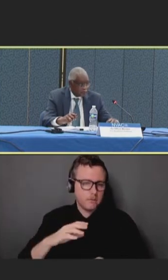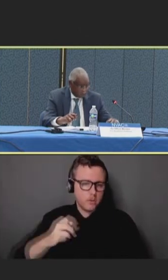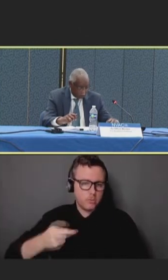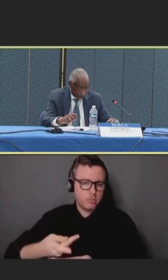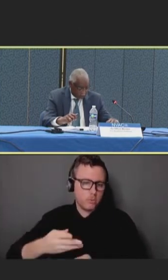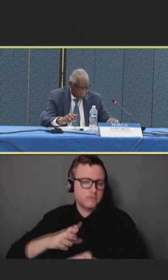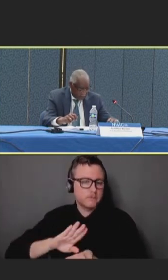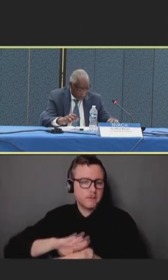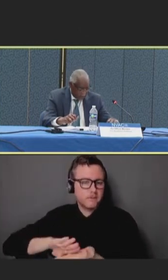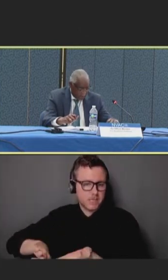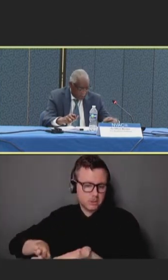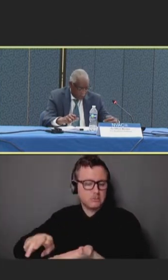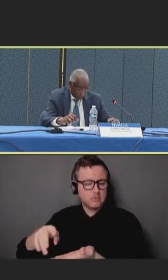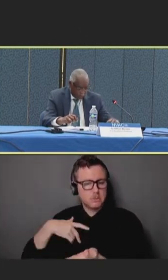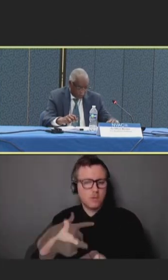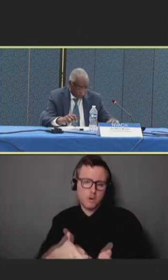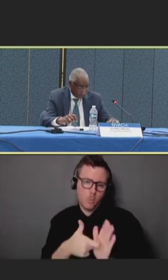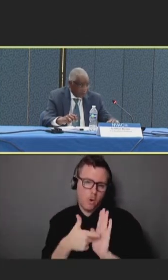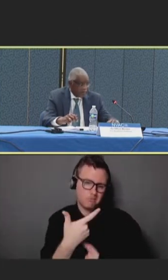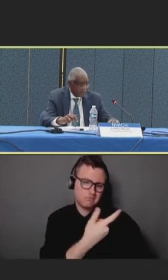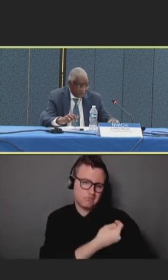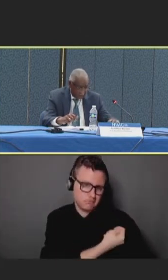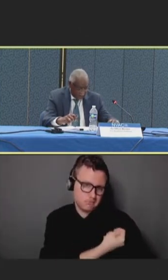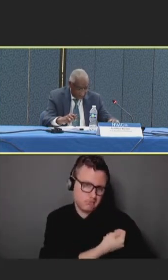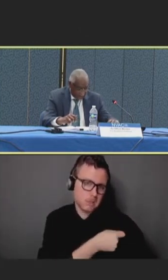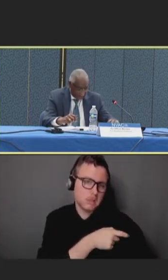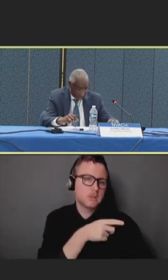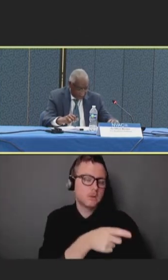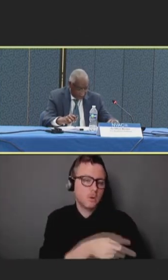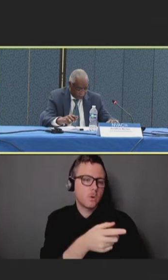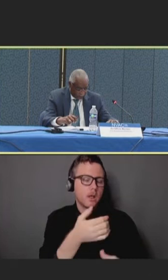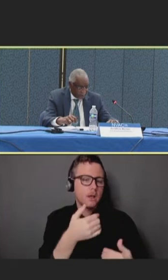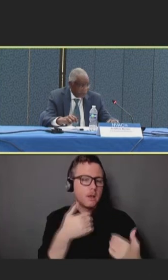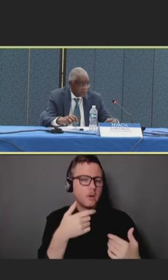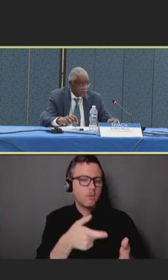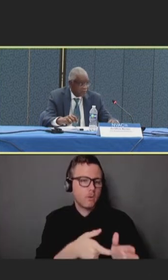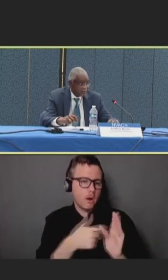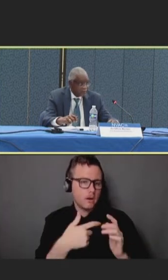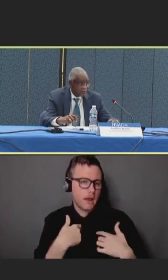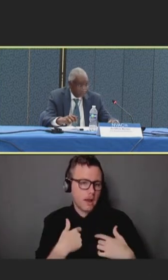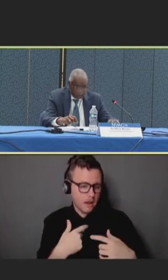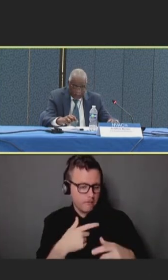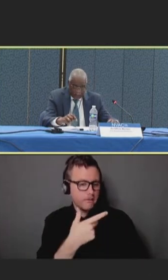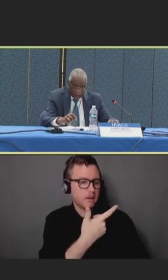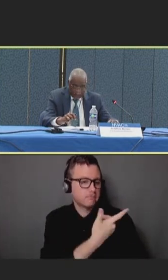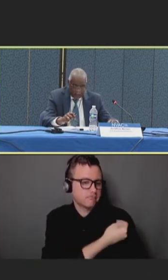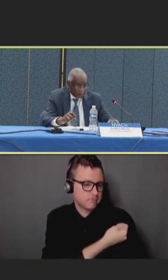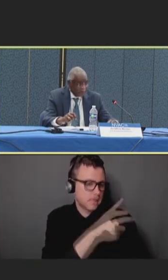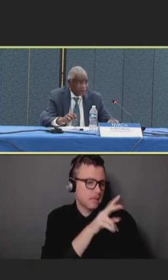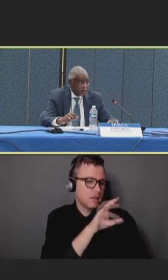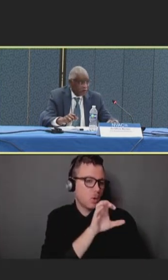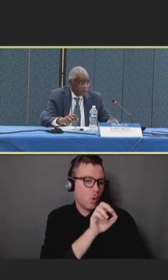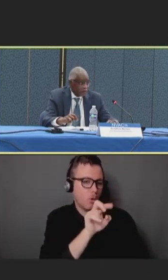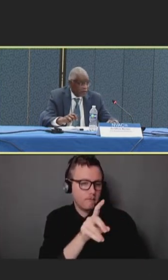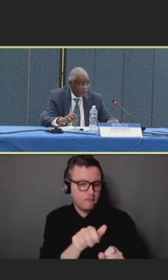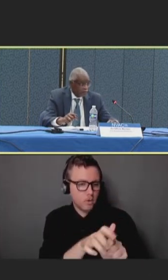influenza and appropriate COVID-19 vaccines at the same visit. That's all. So, thank you.